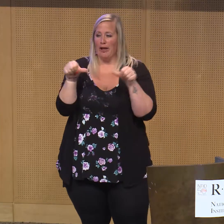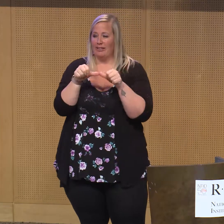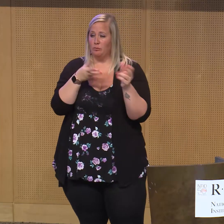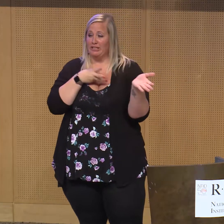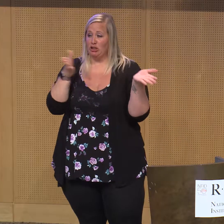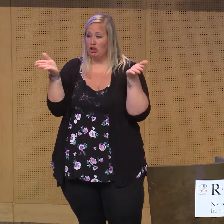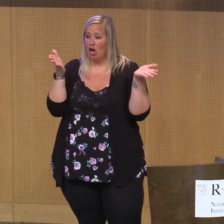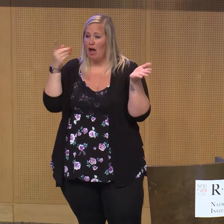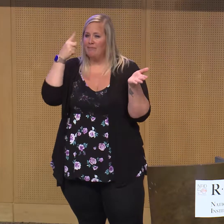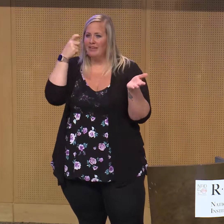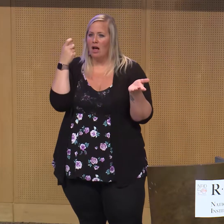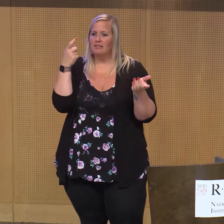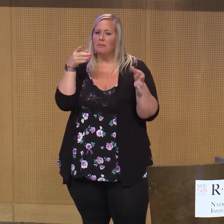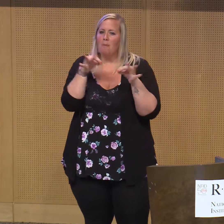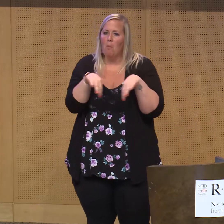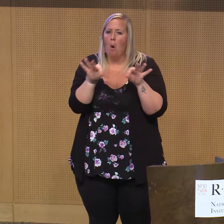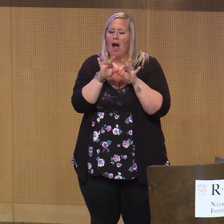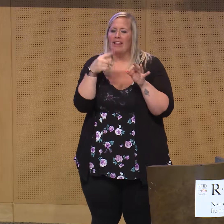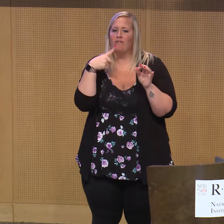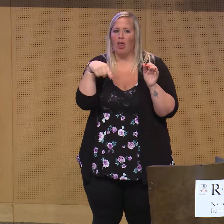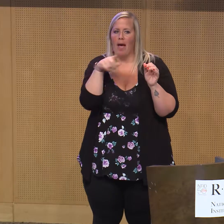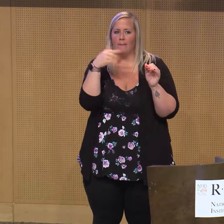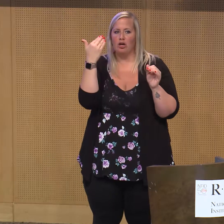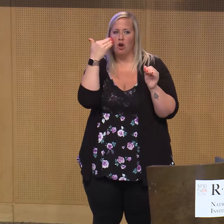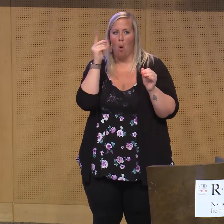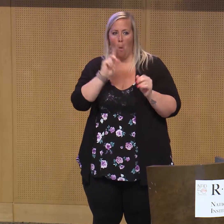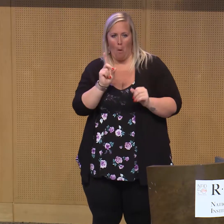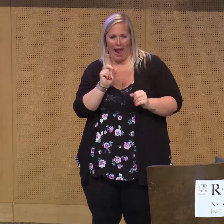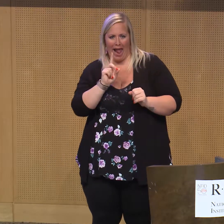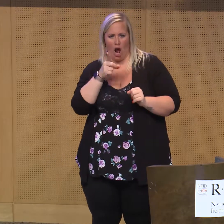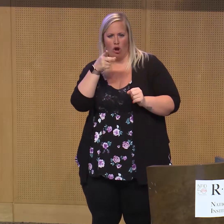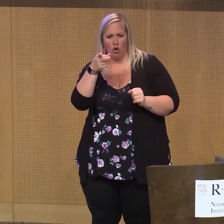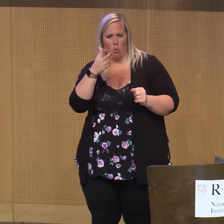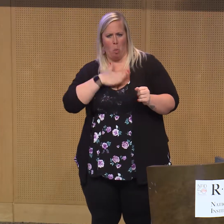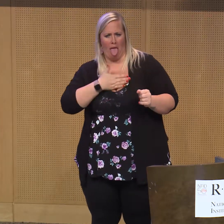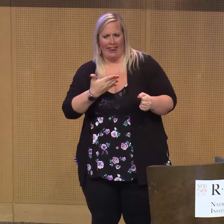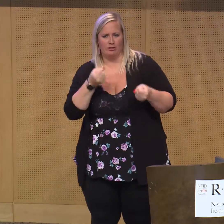Then I've got an area that talks about service because that's important for customers to know